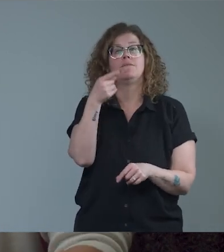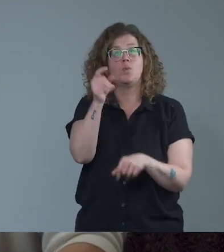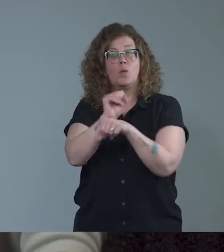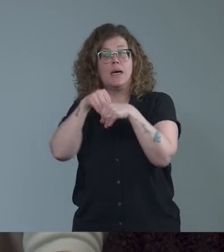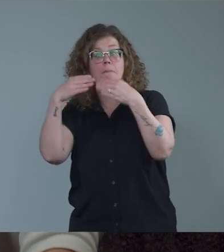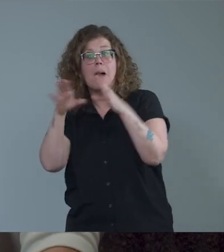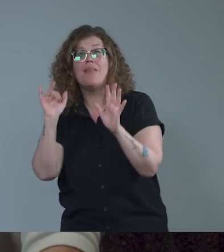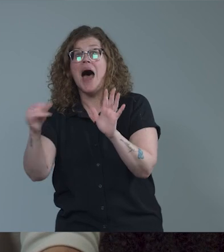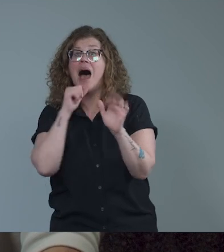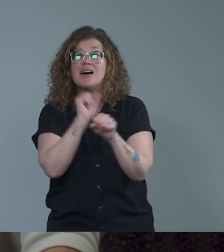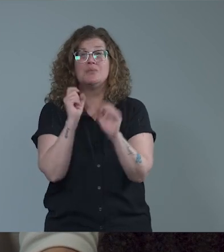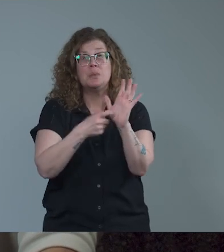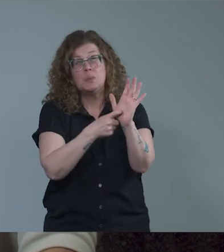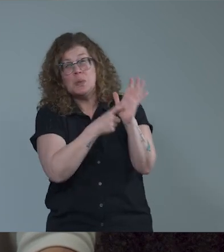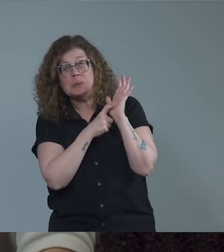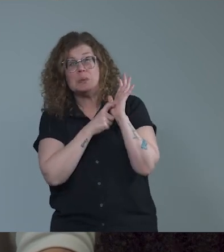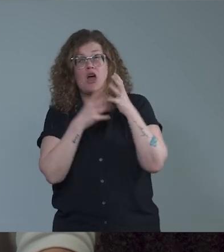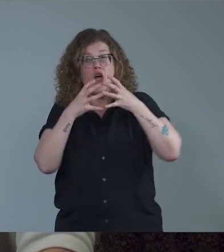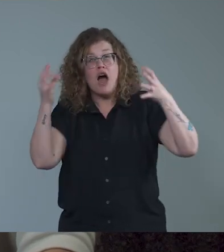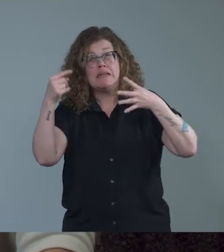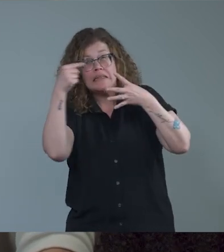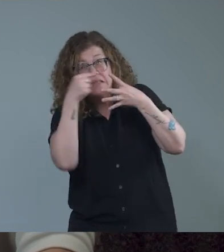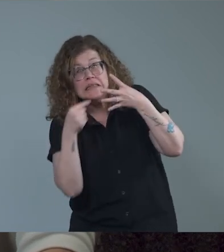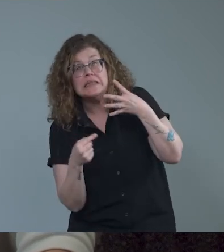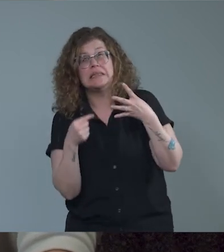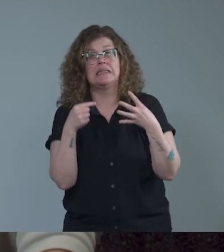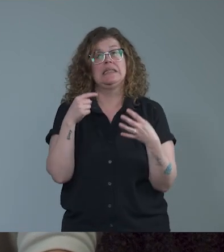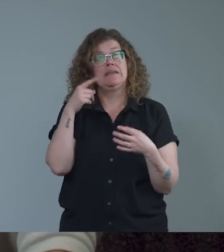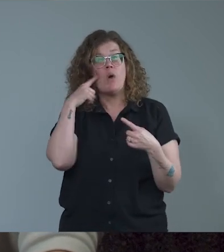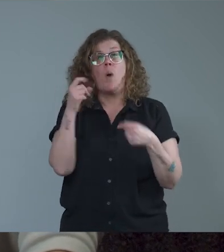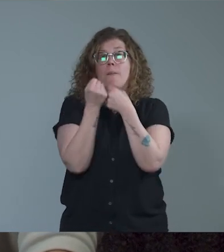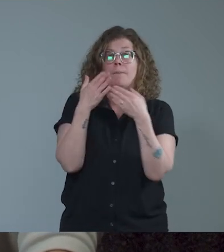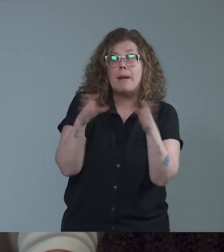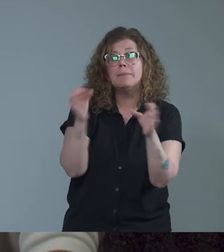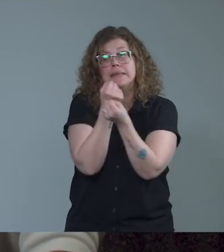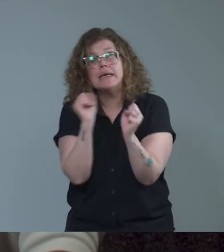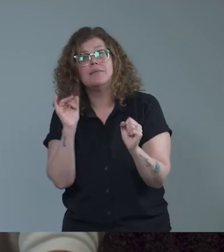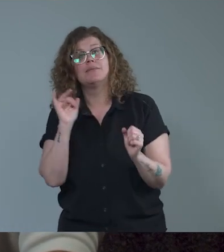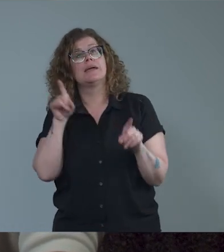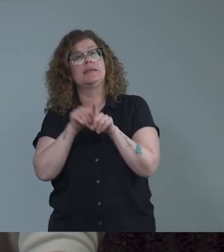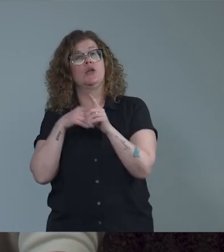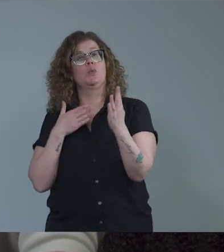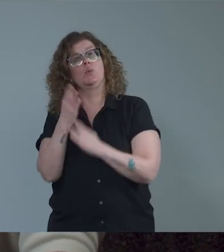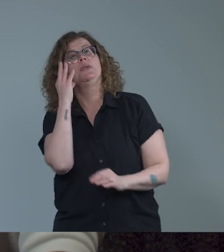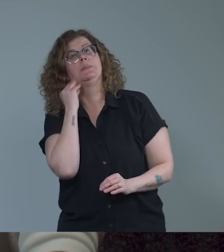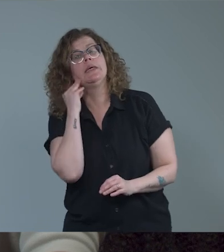you are an artist. There are certain things that are non-negotiable in the artwork. But it can't be every single thing,